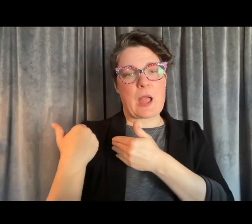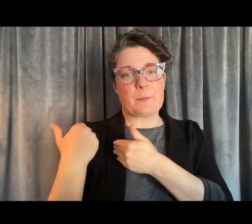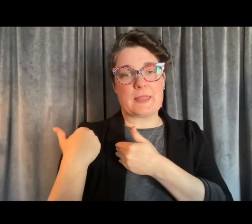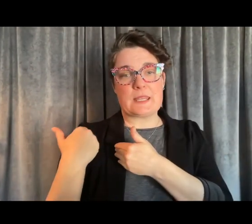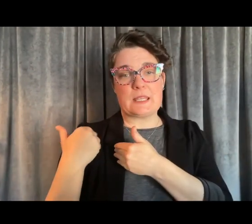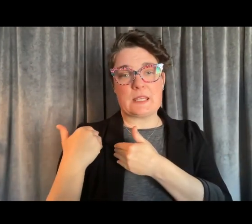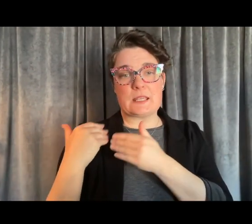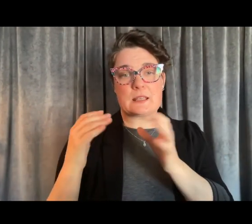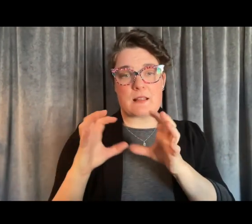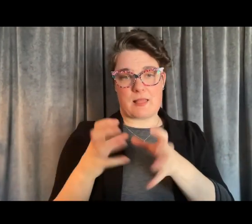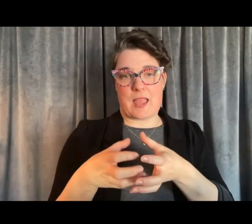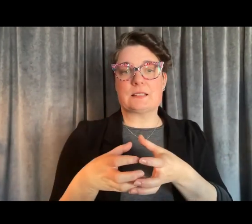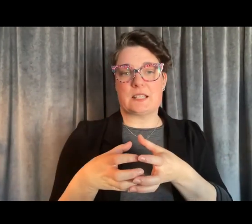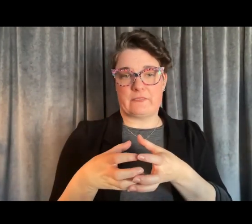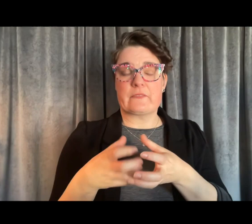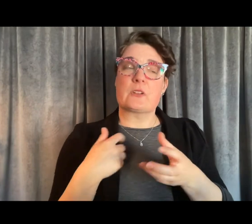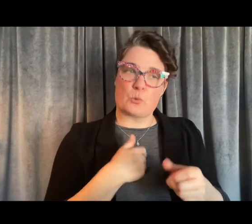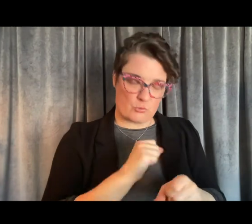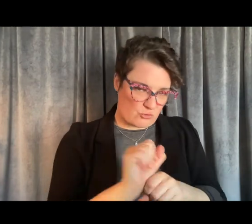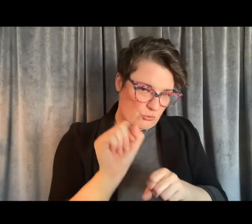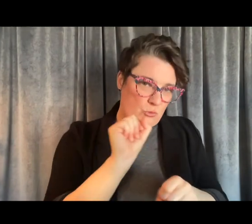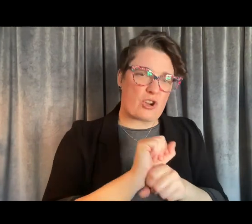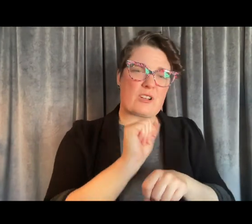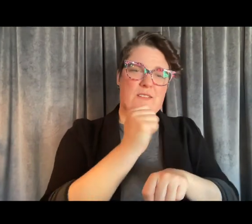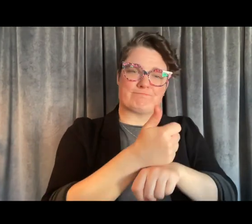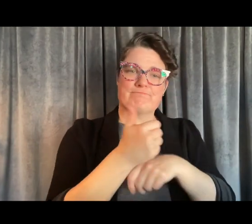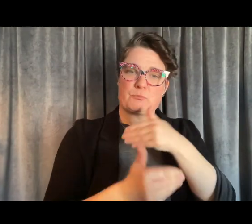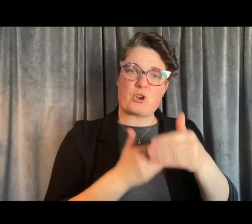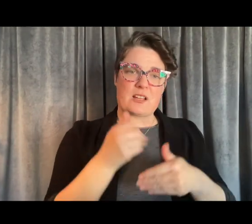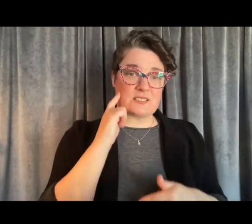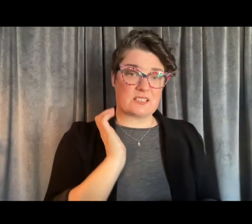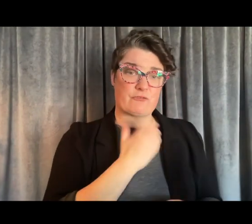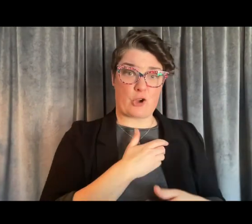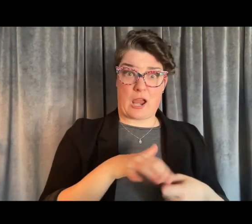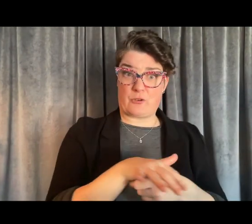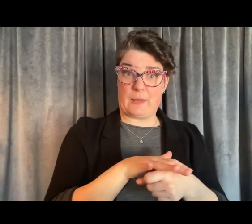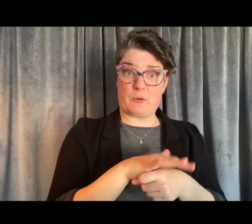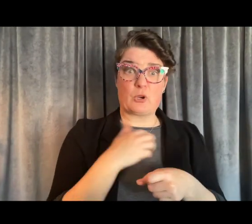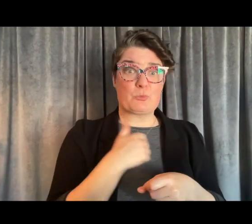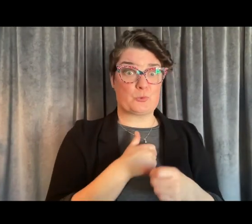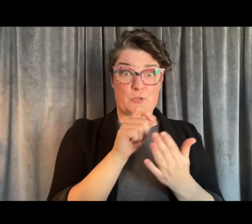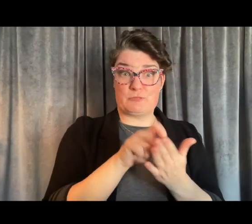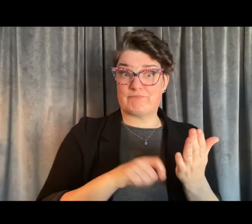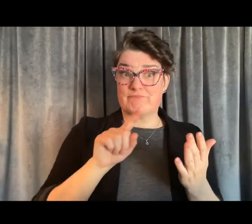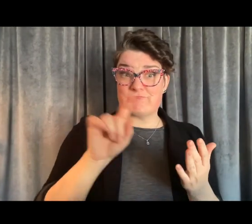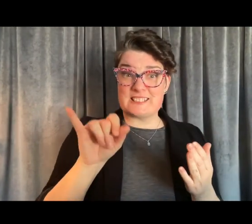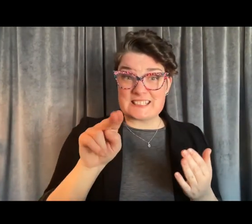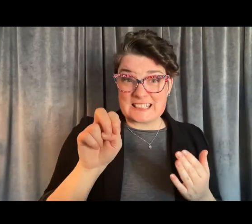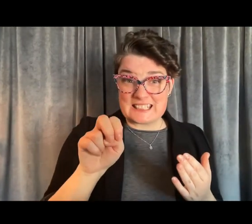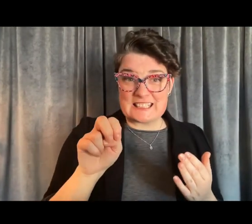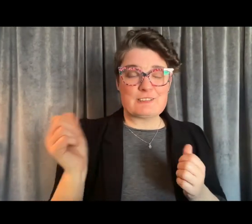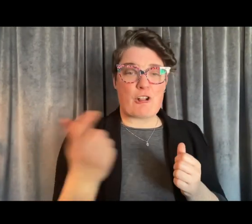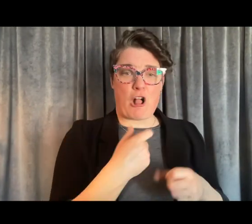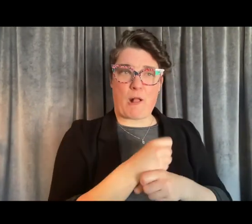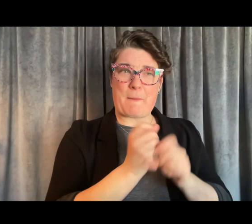And we've been working on creating a process for our neighborhood. We made a zine and we're all making all decisions collectively and